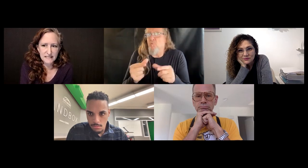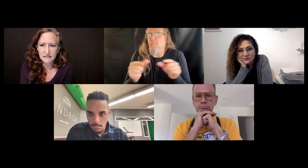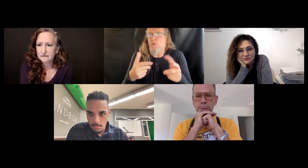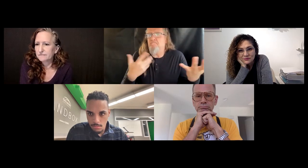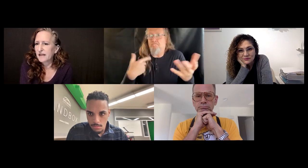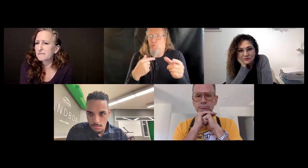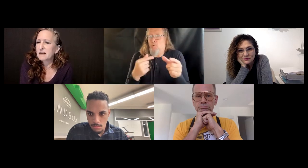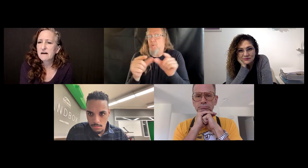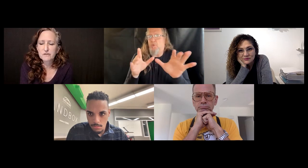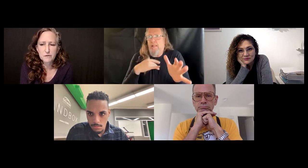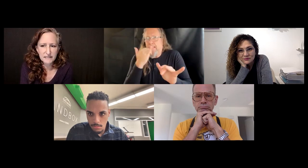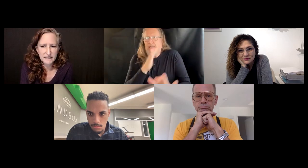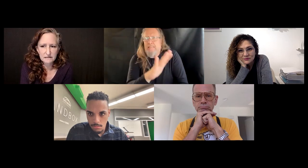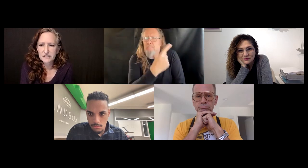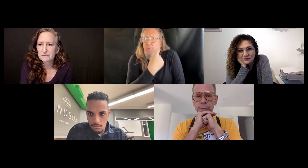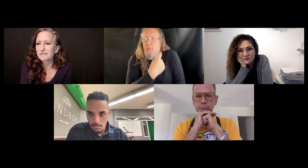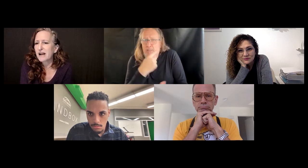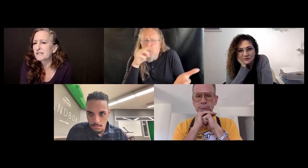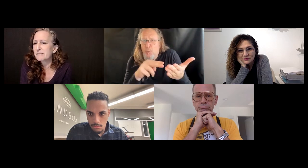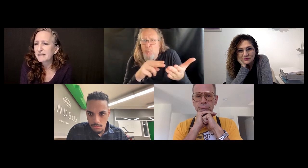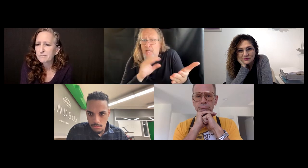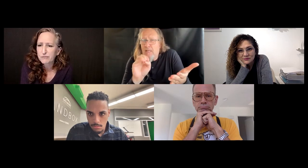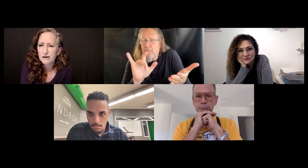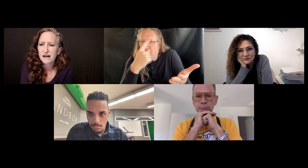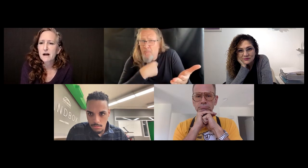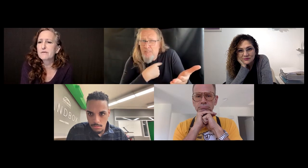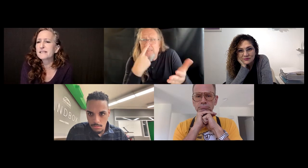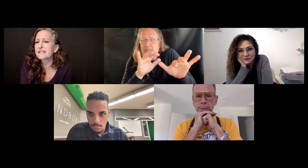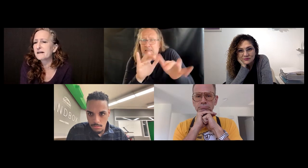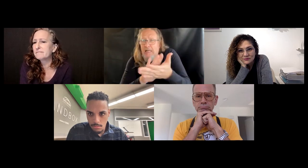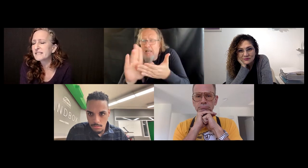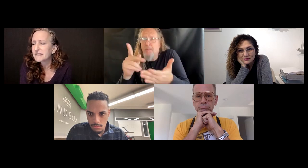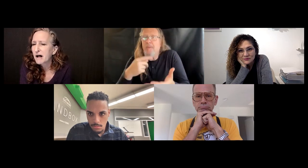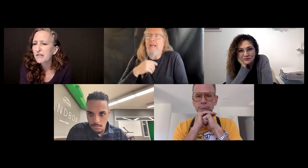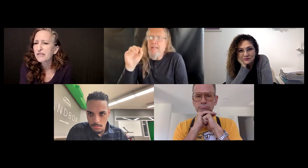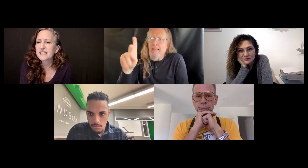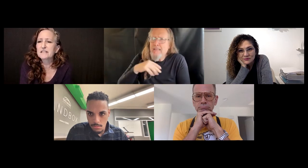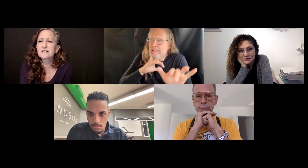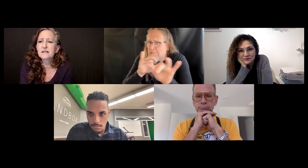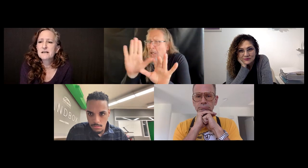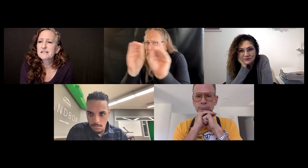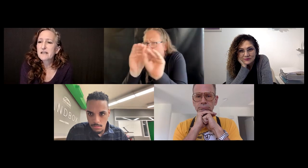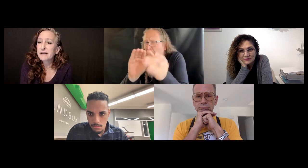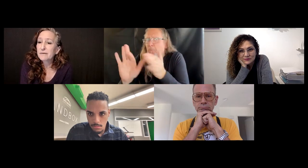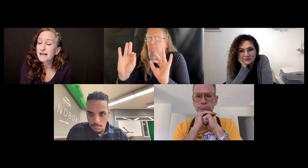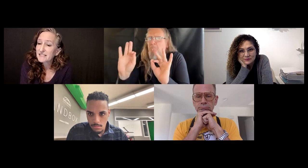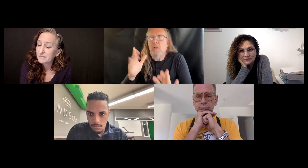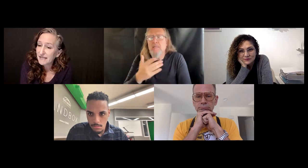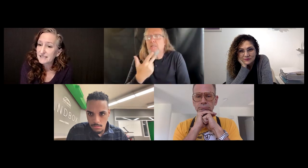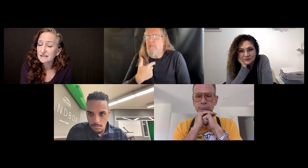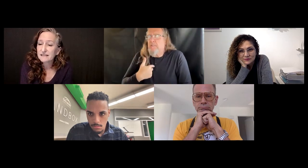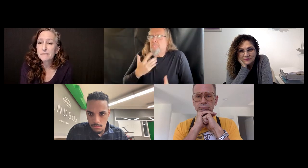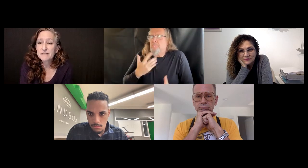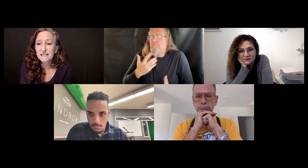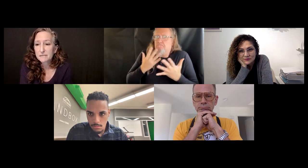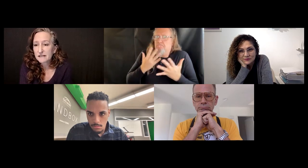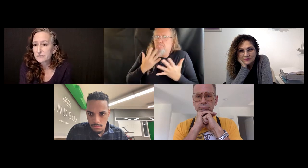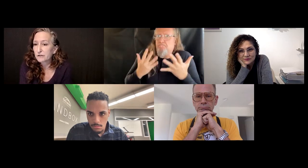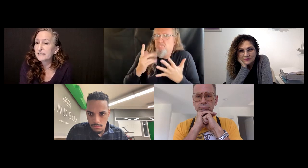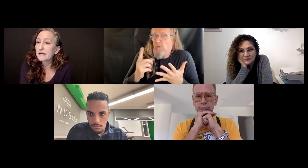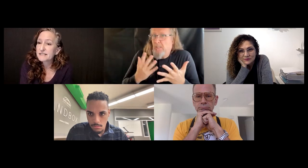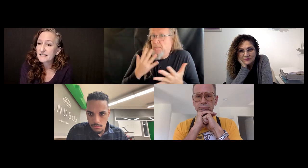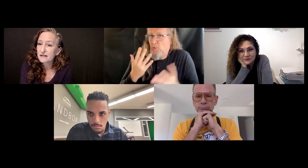I always misspell things, so he would ask me to clean up his emails or clean up his letters.